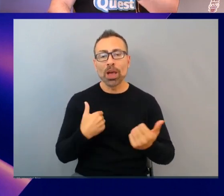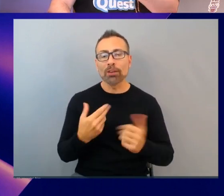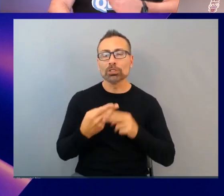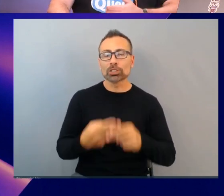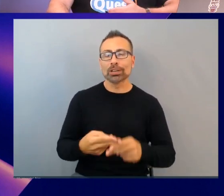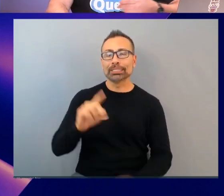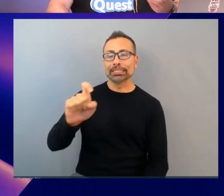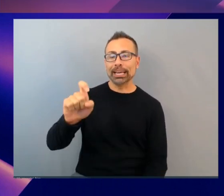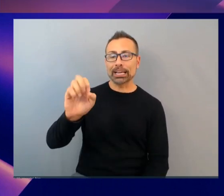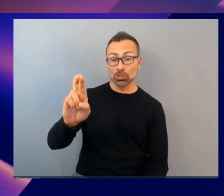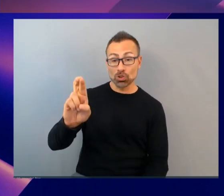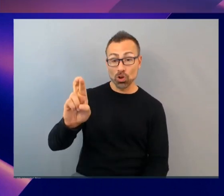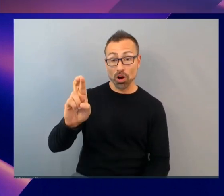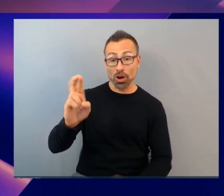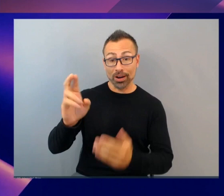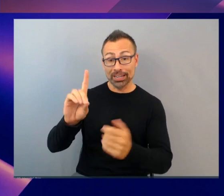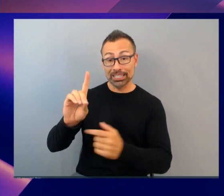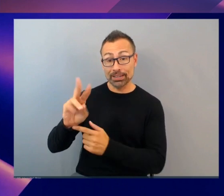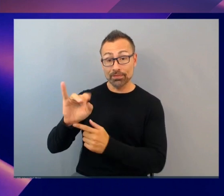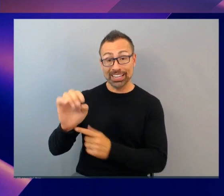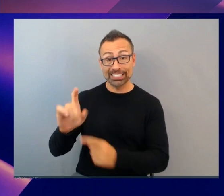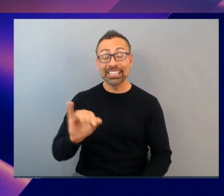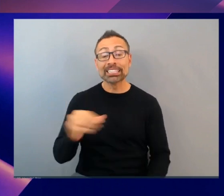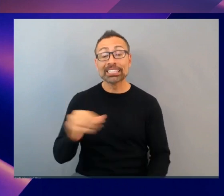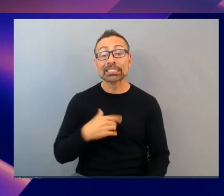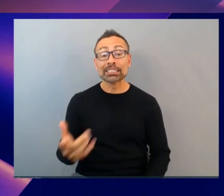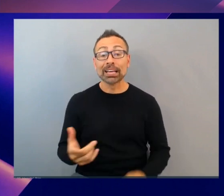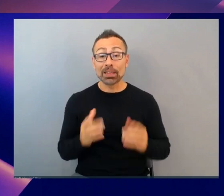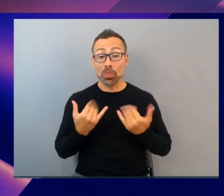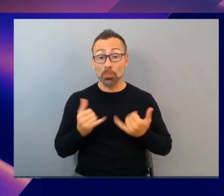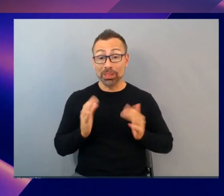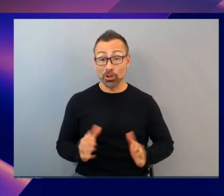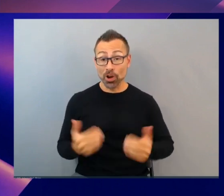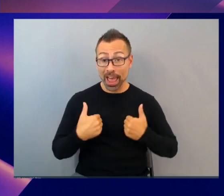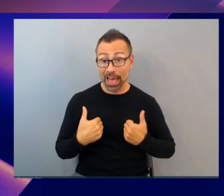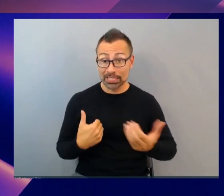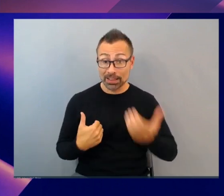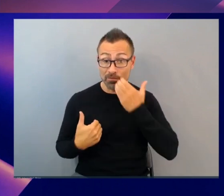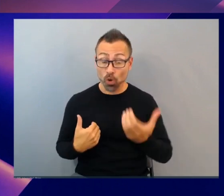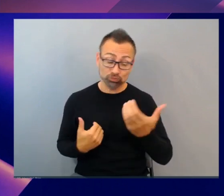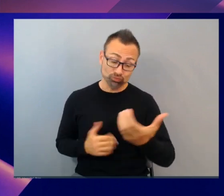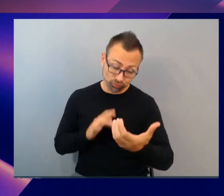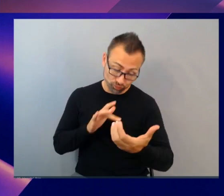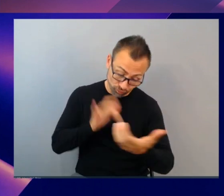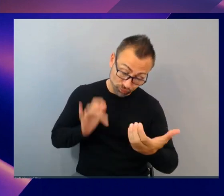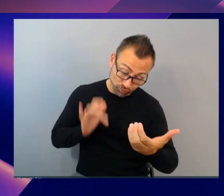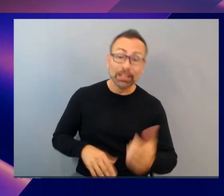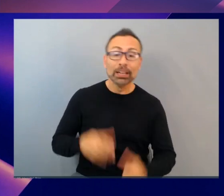Which is like the cell phone the player has. And if you click on the XR device, you can route and go to citizens in town